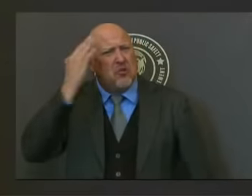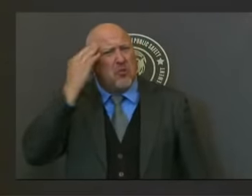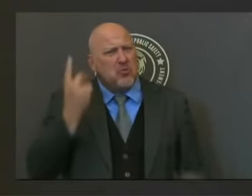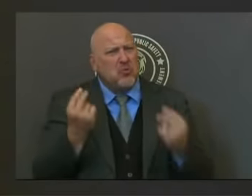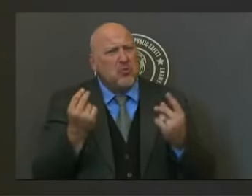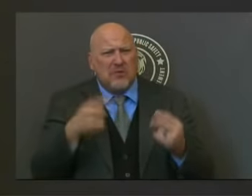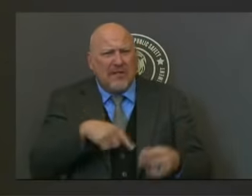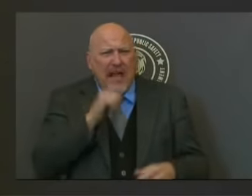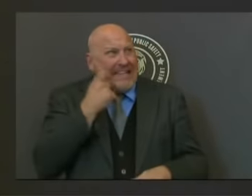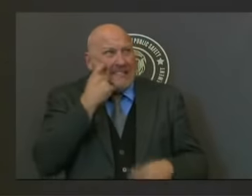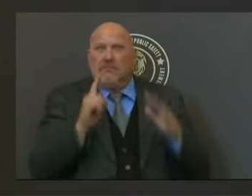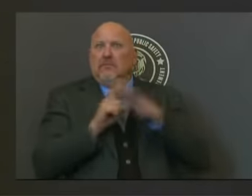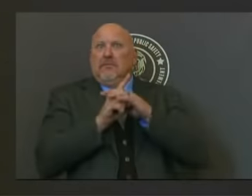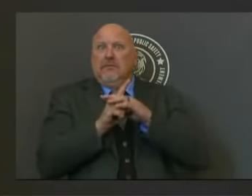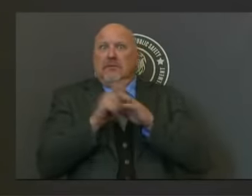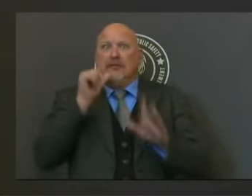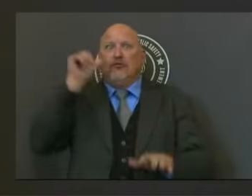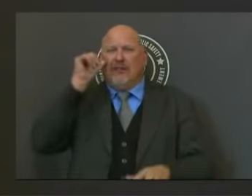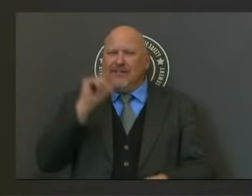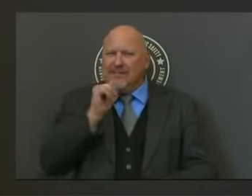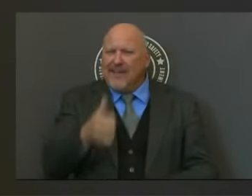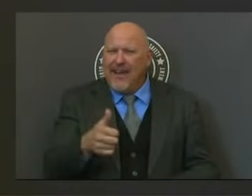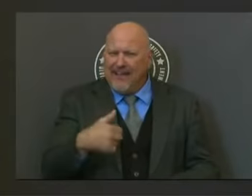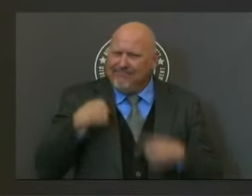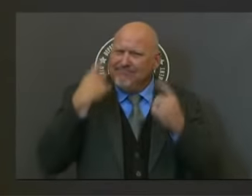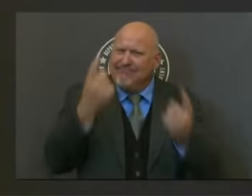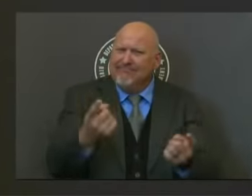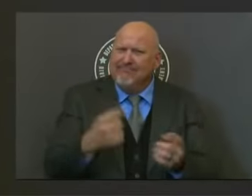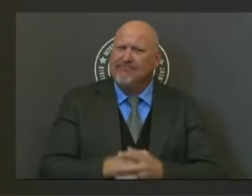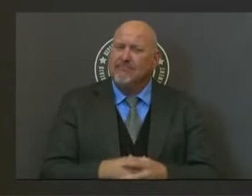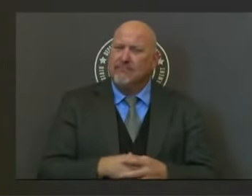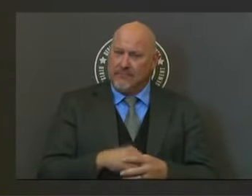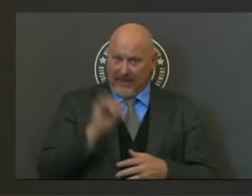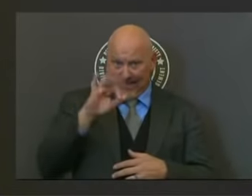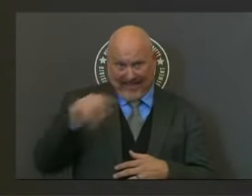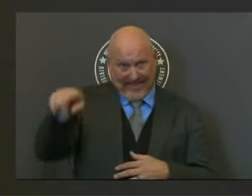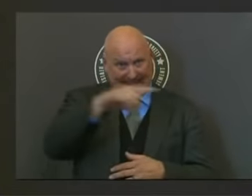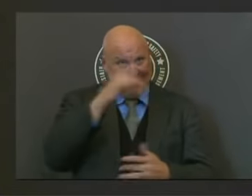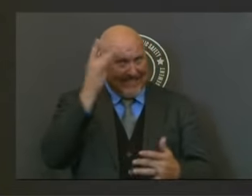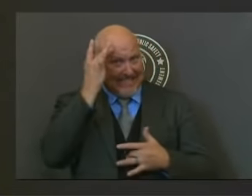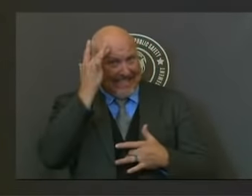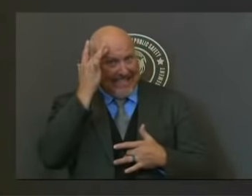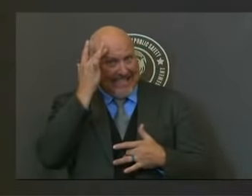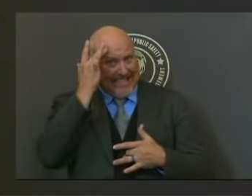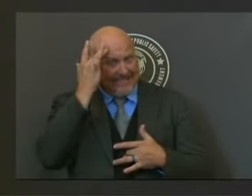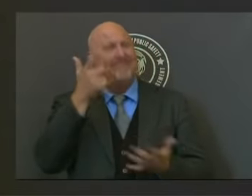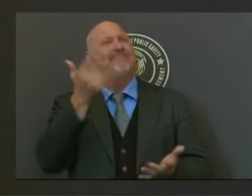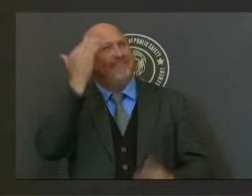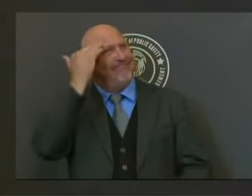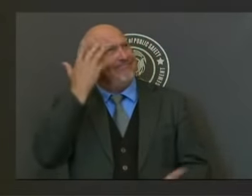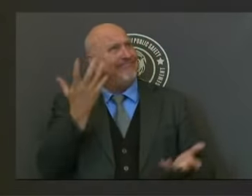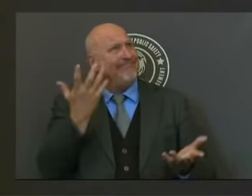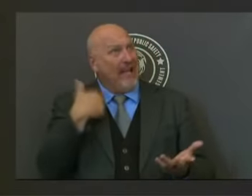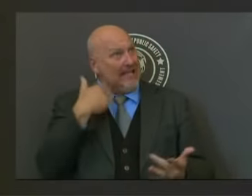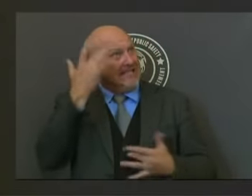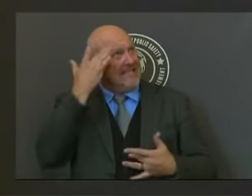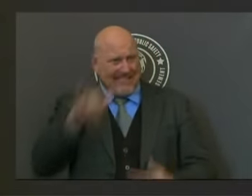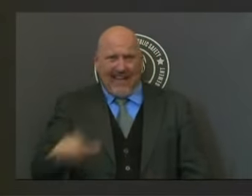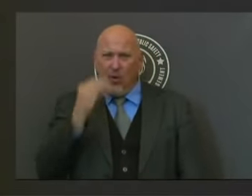follow the protocols during courage to continue to be